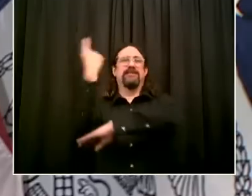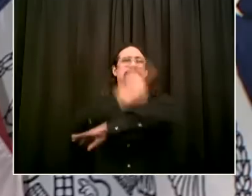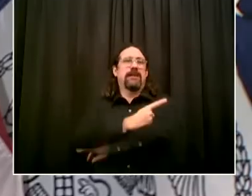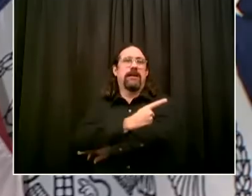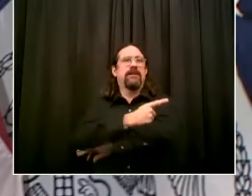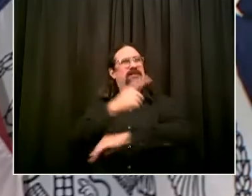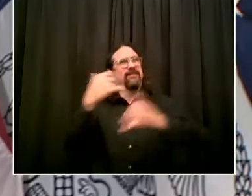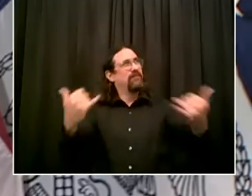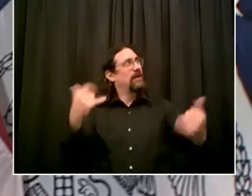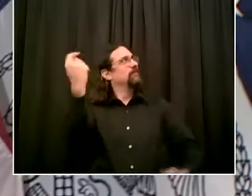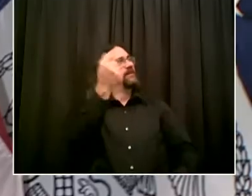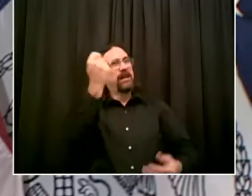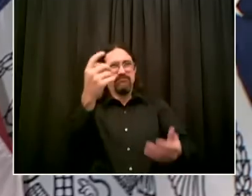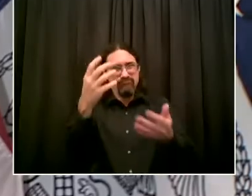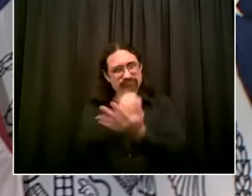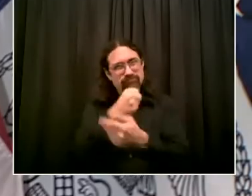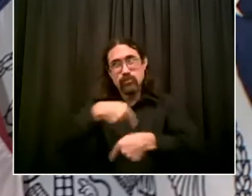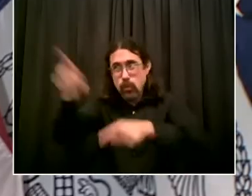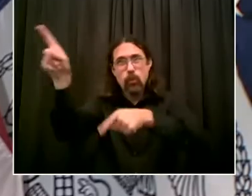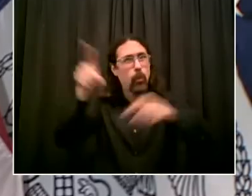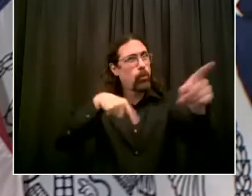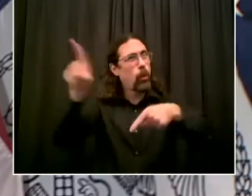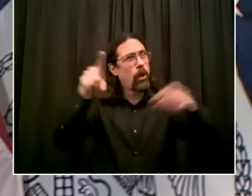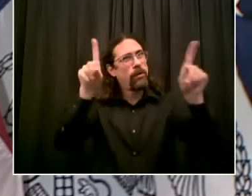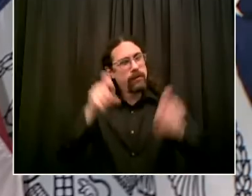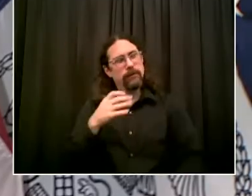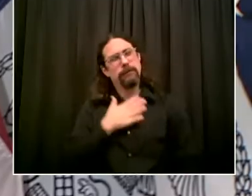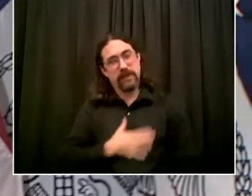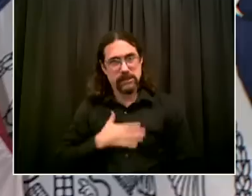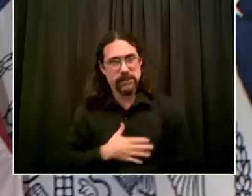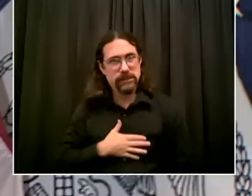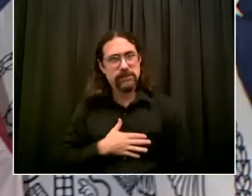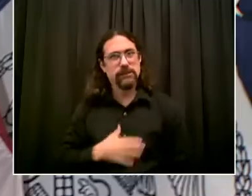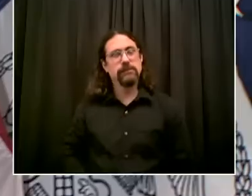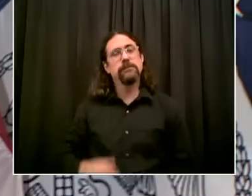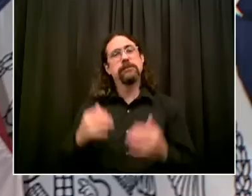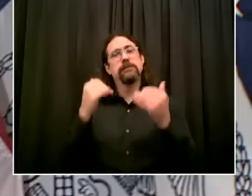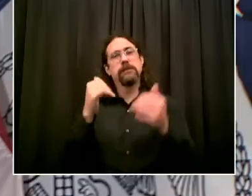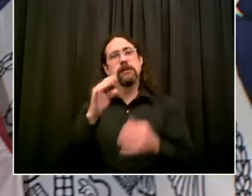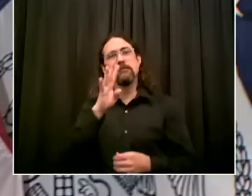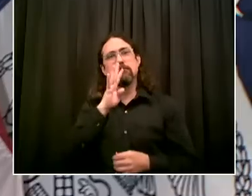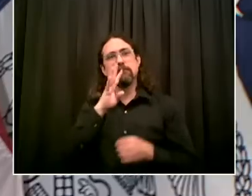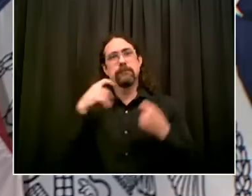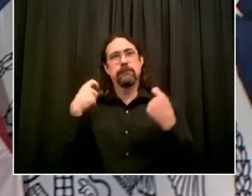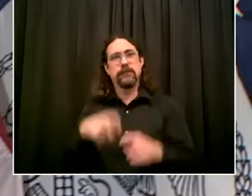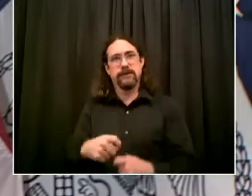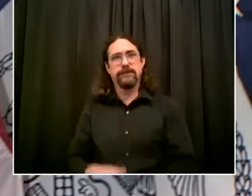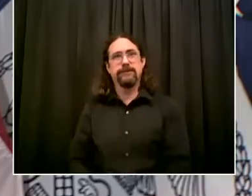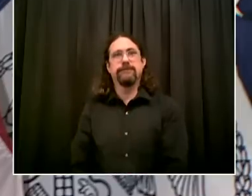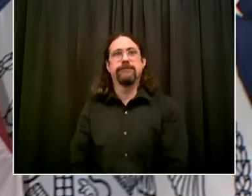TUESDAY'S A GOOD DAY TO GET T TEX US TESTED. NOW FOR FA EW